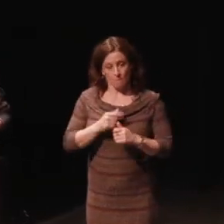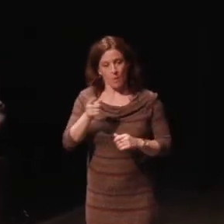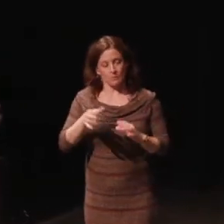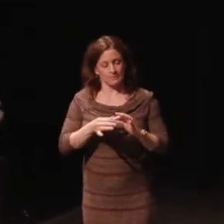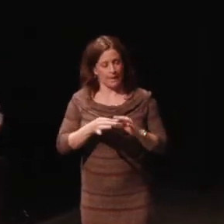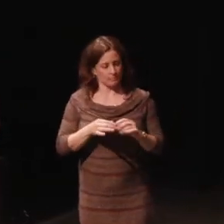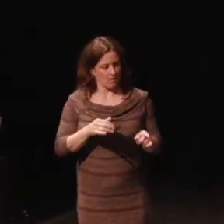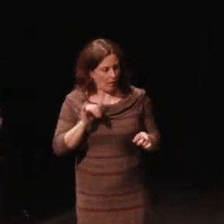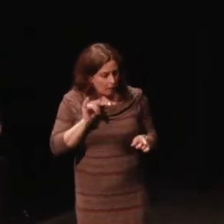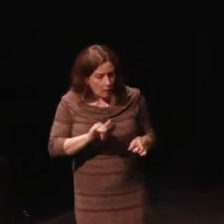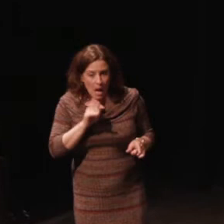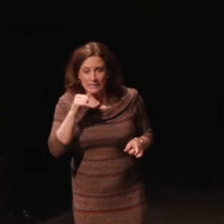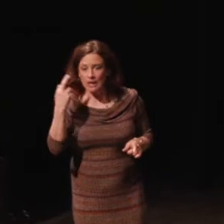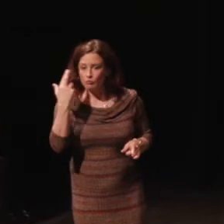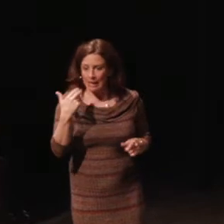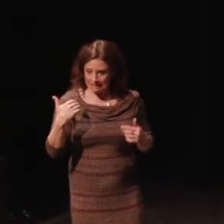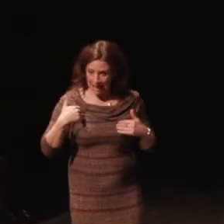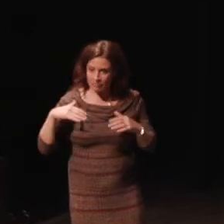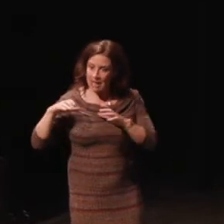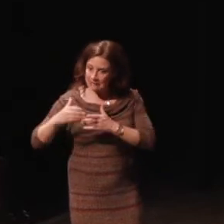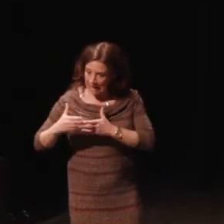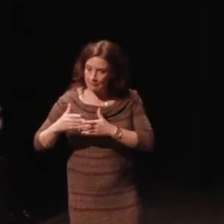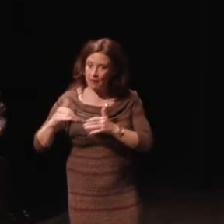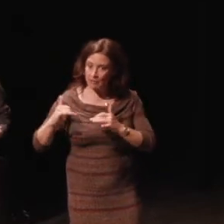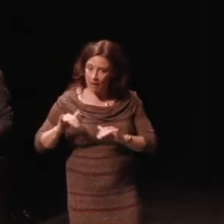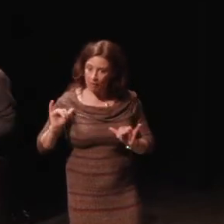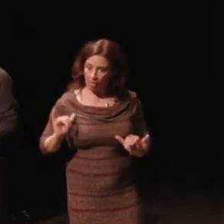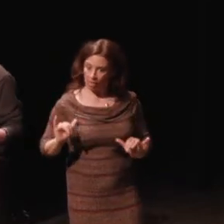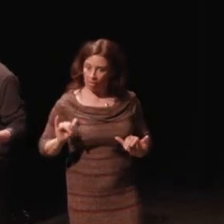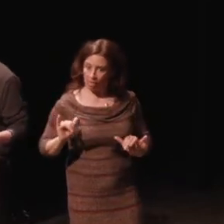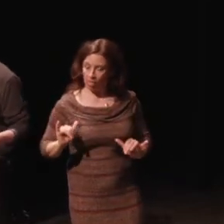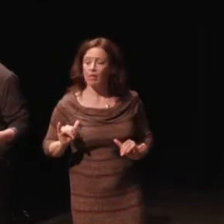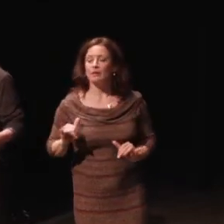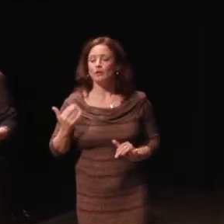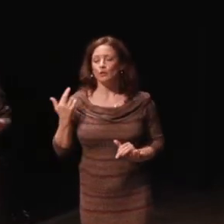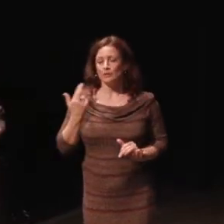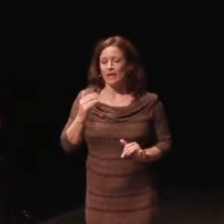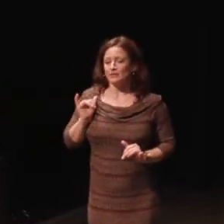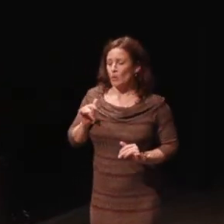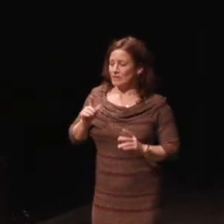was a segment of players, it's really about understanding about how we can spread that message even more.